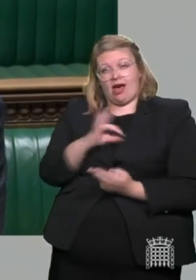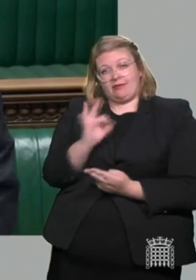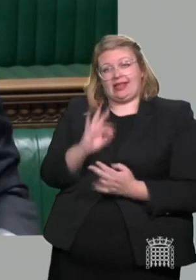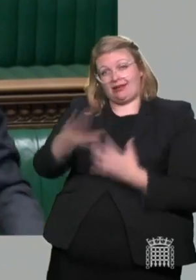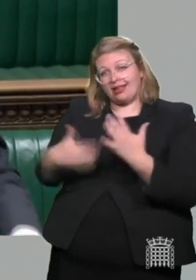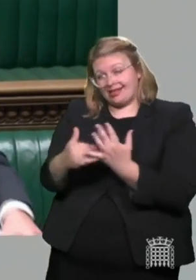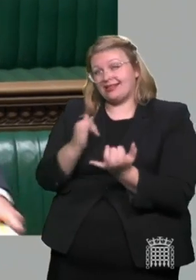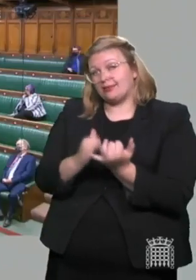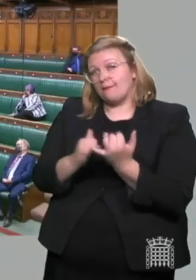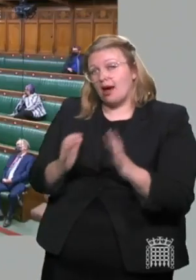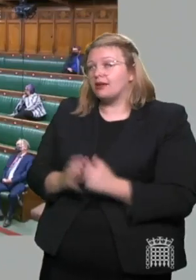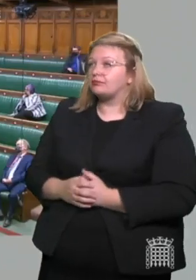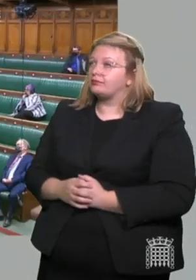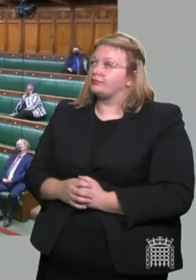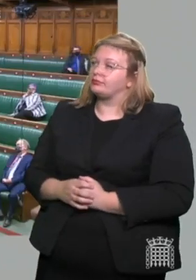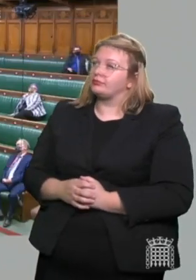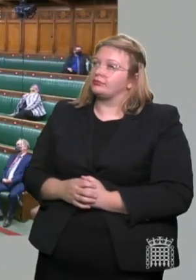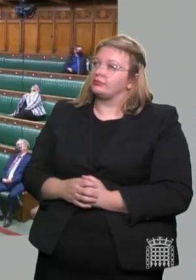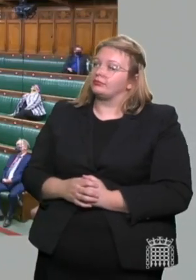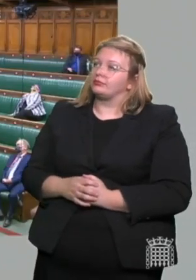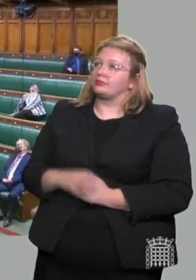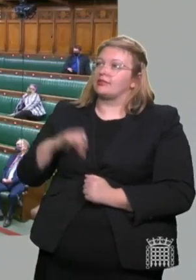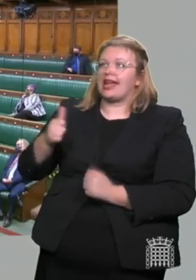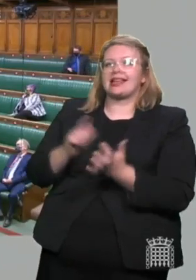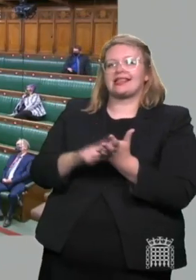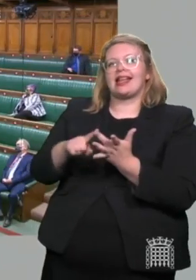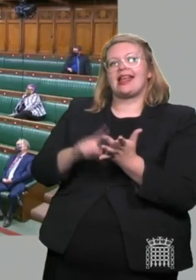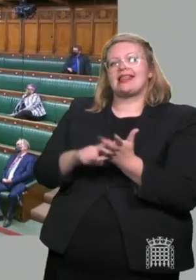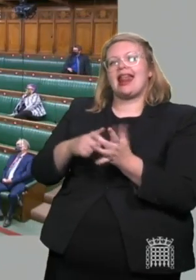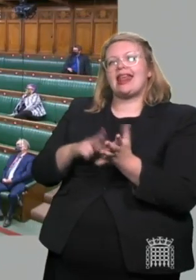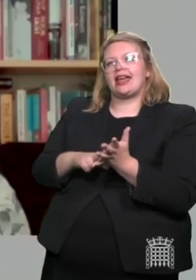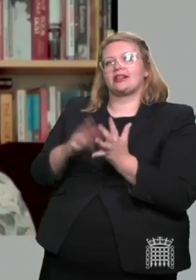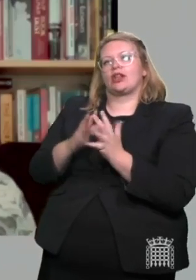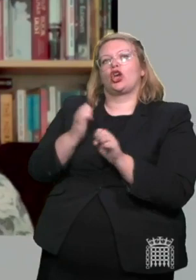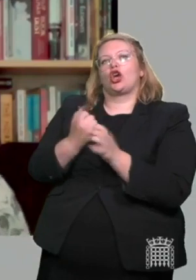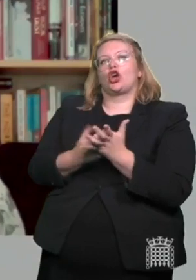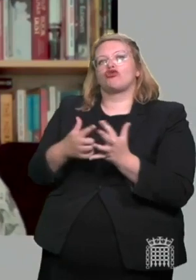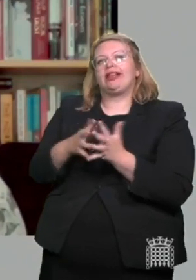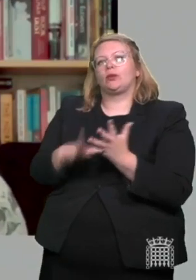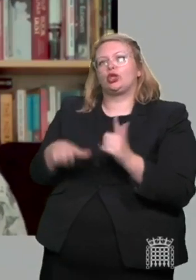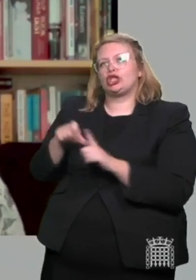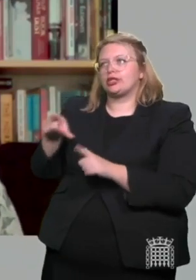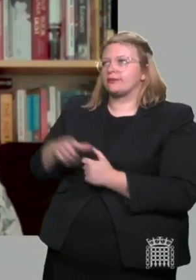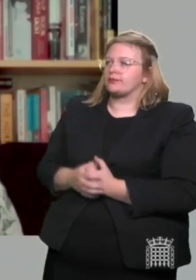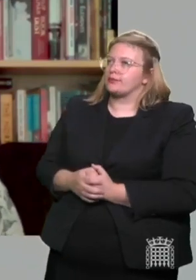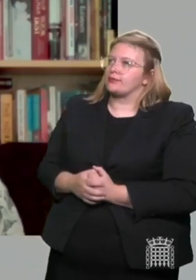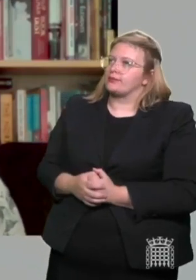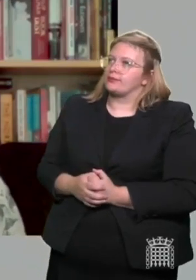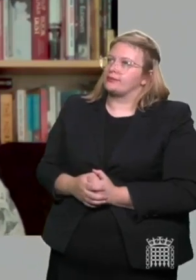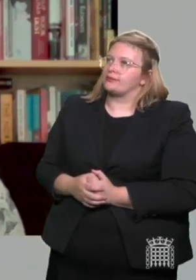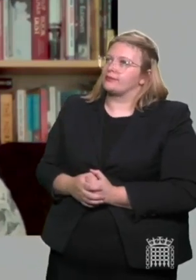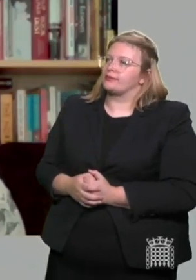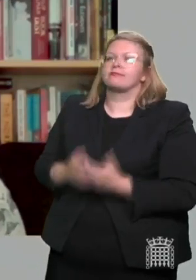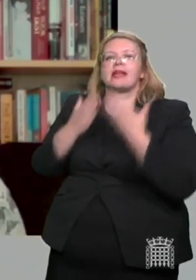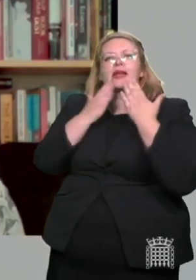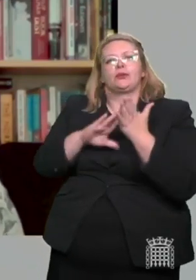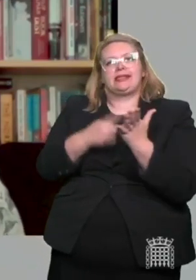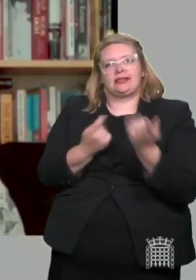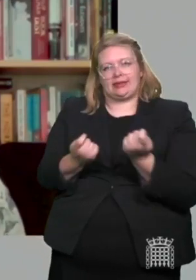Lilian Greenwood (Nottingham South) (Lab) [V] Is not the truth behind all of this—the sleaze,